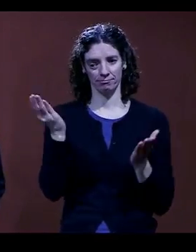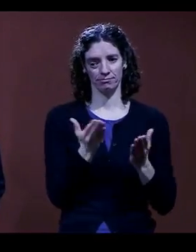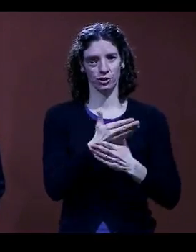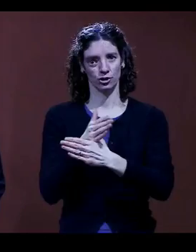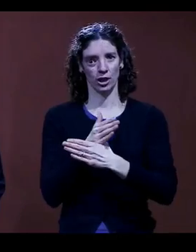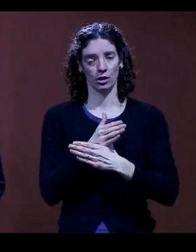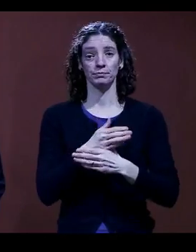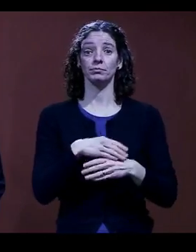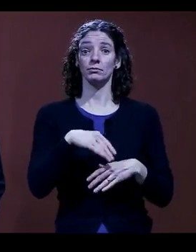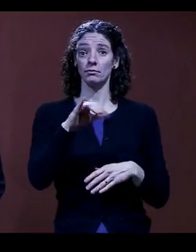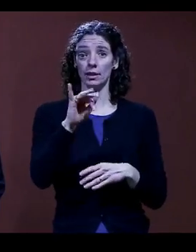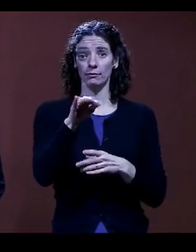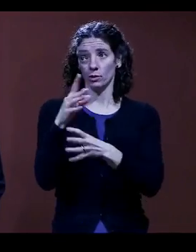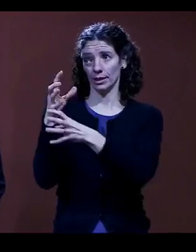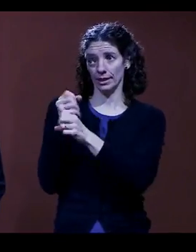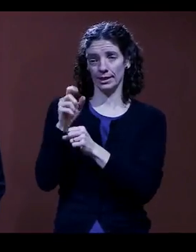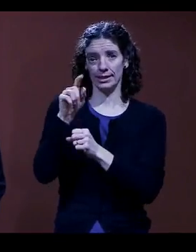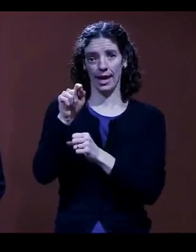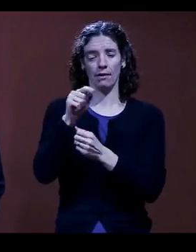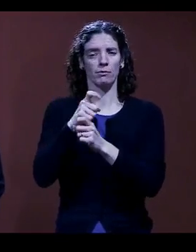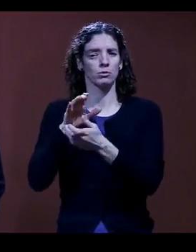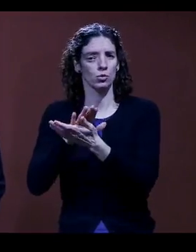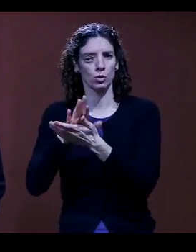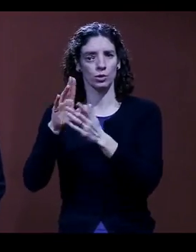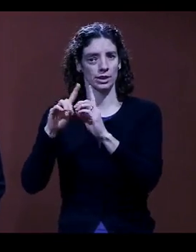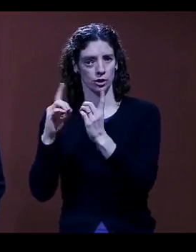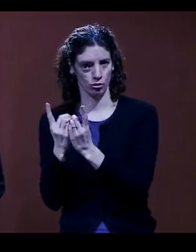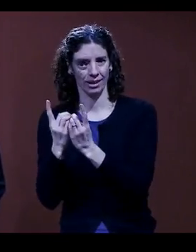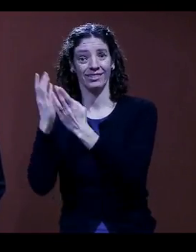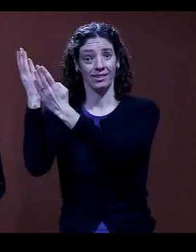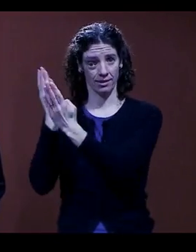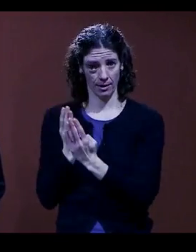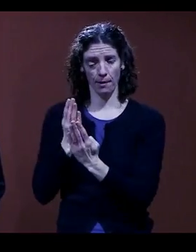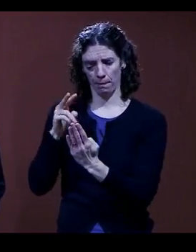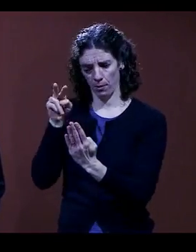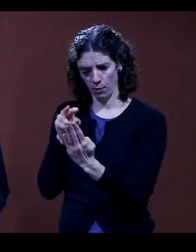from your school or district, begin to look and identify those different patterns in the data.